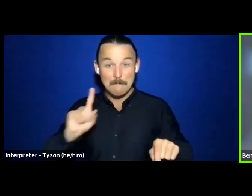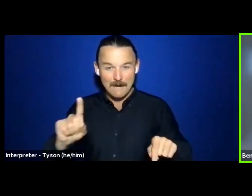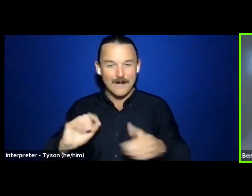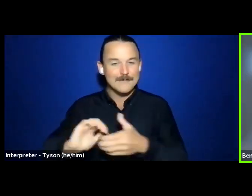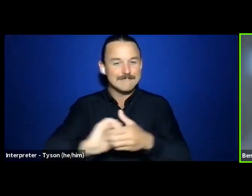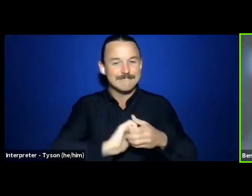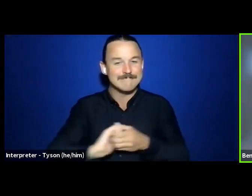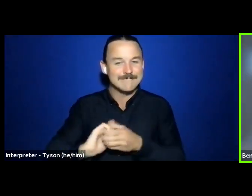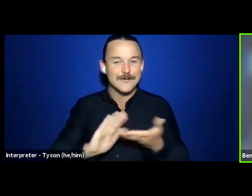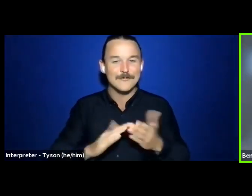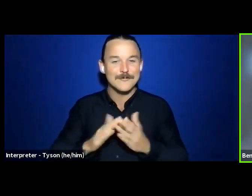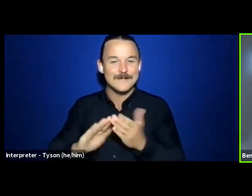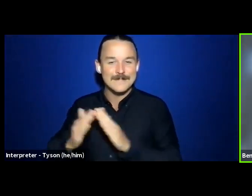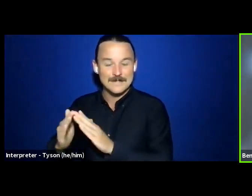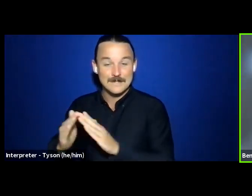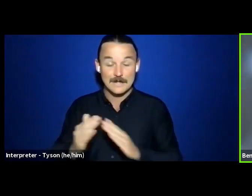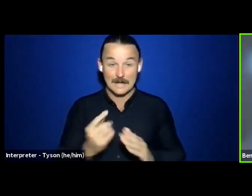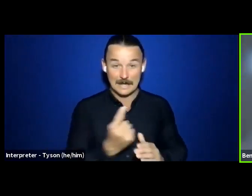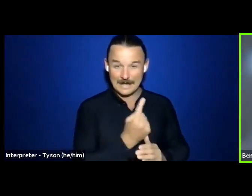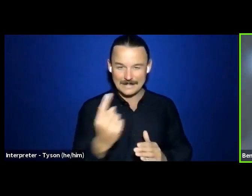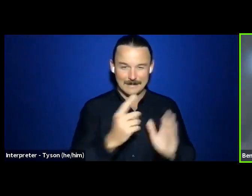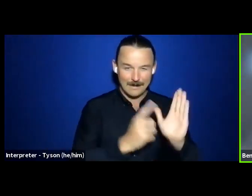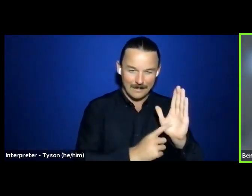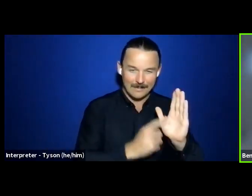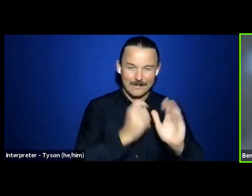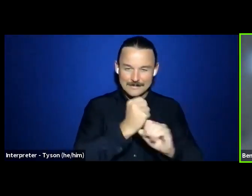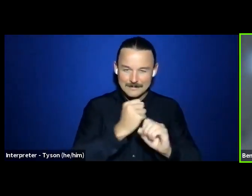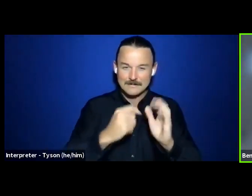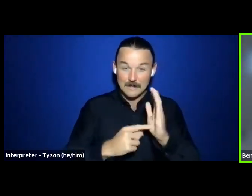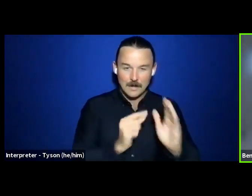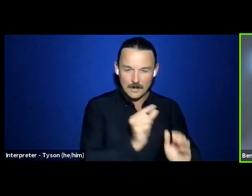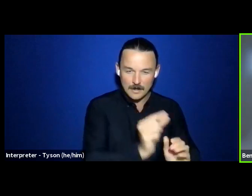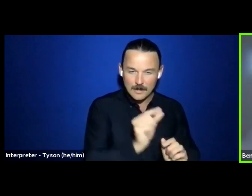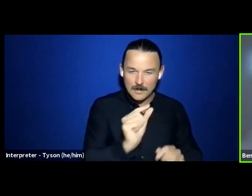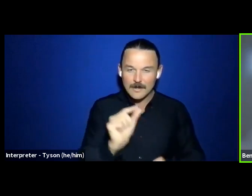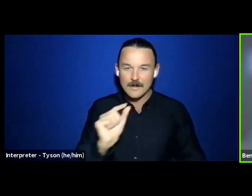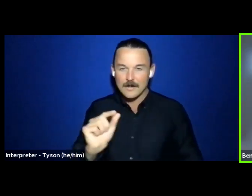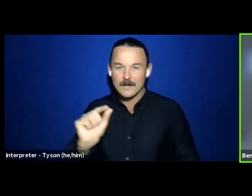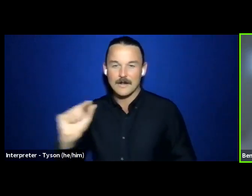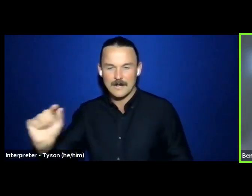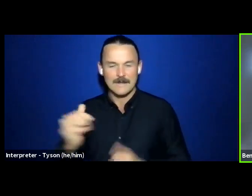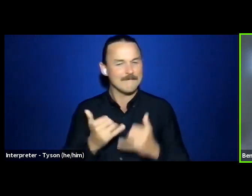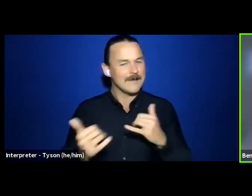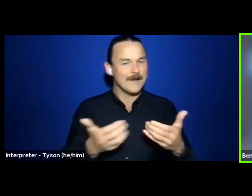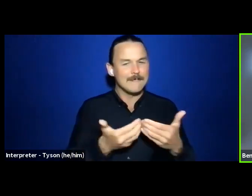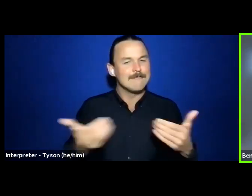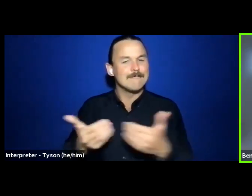a united community each of those letters and the experiences letters and the experiences that they represent. Also, each distinct and